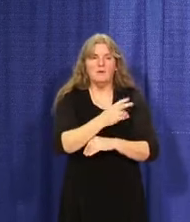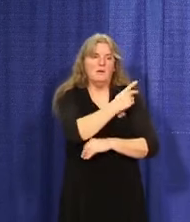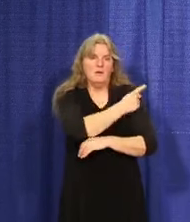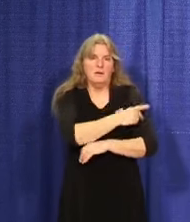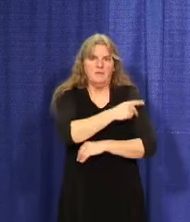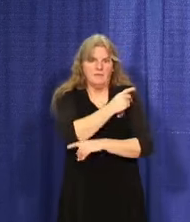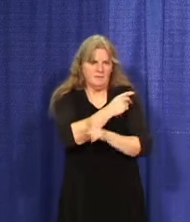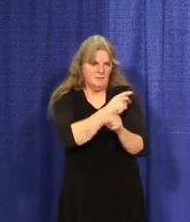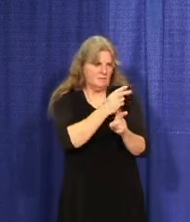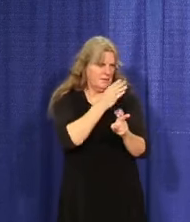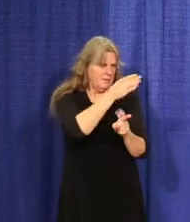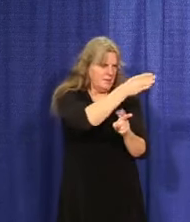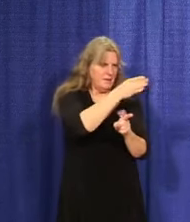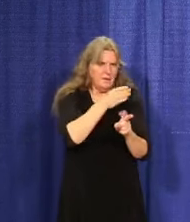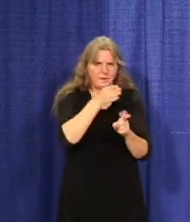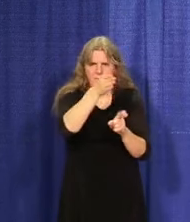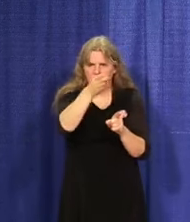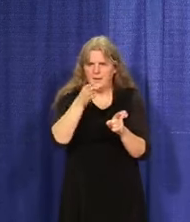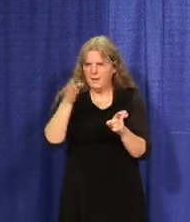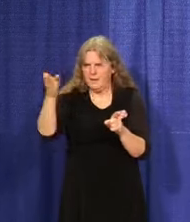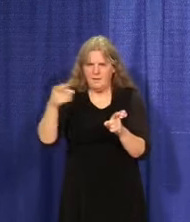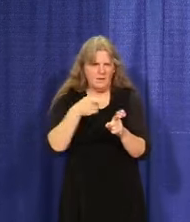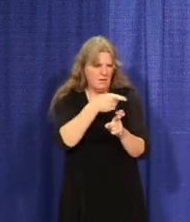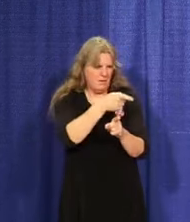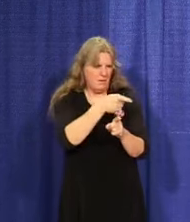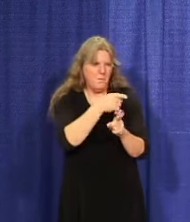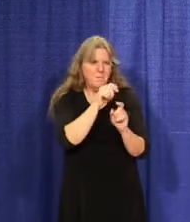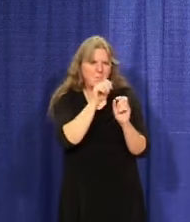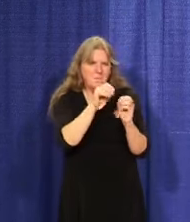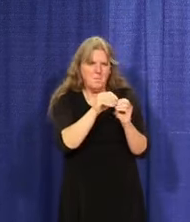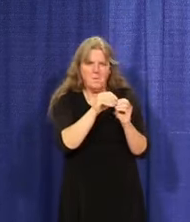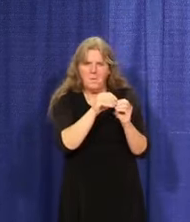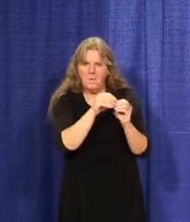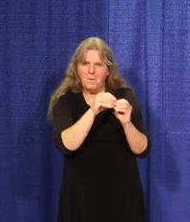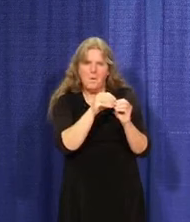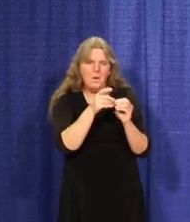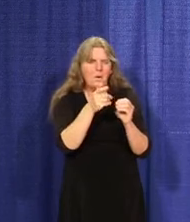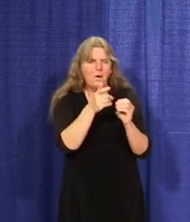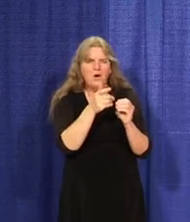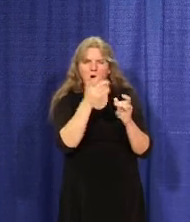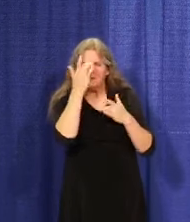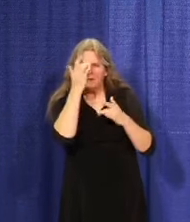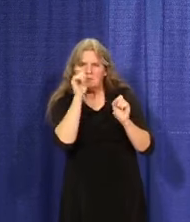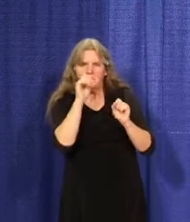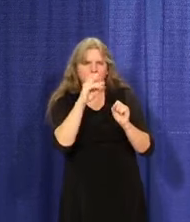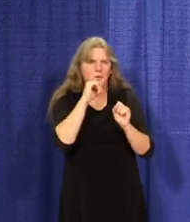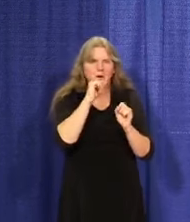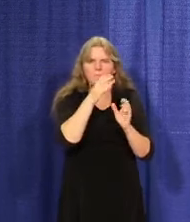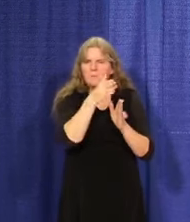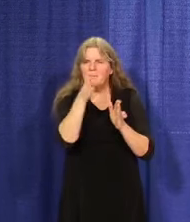levels of infection control precautions. In this case, contact and